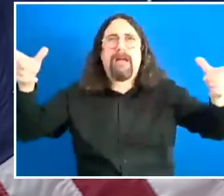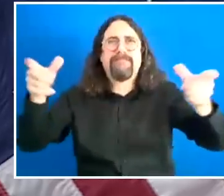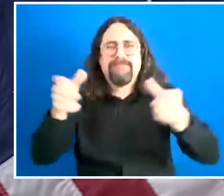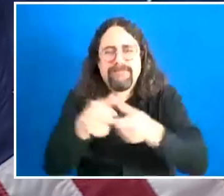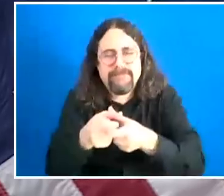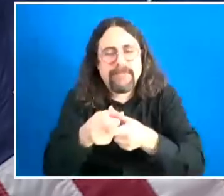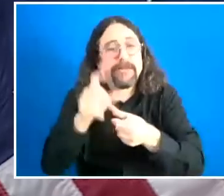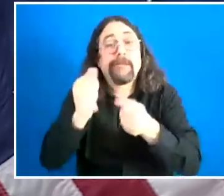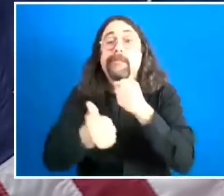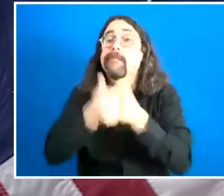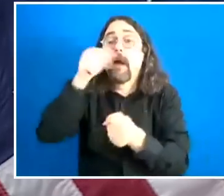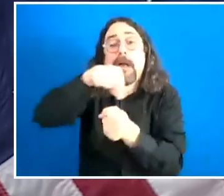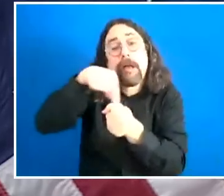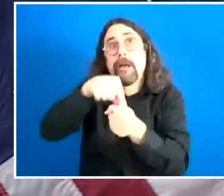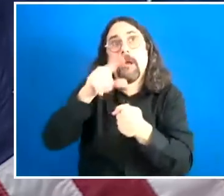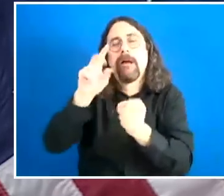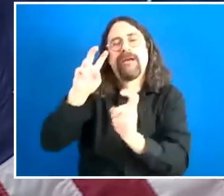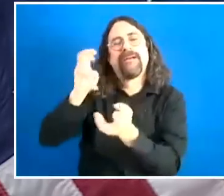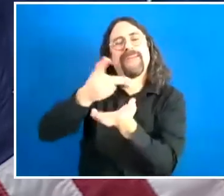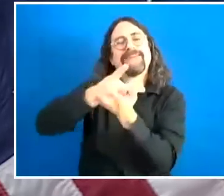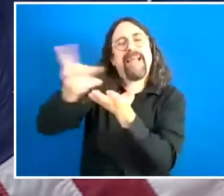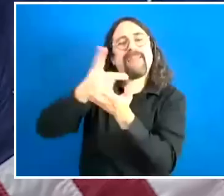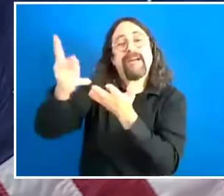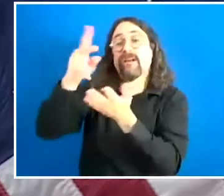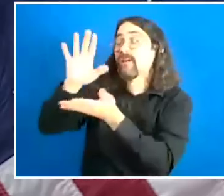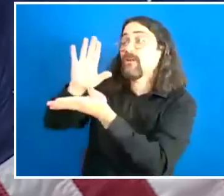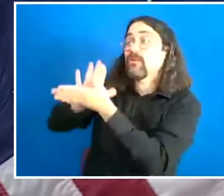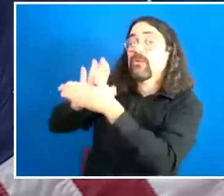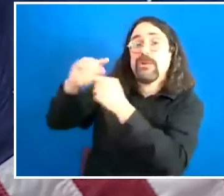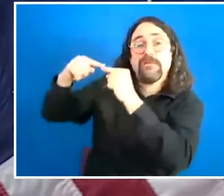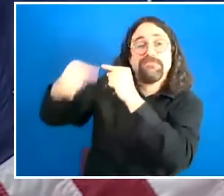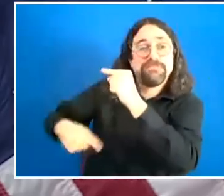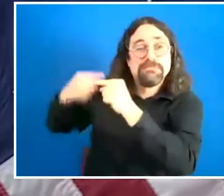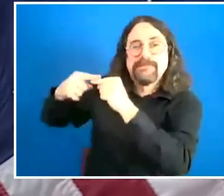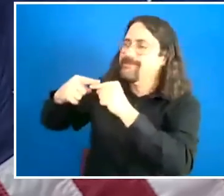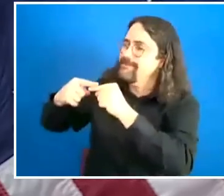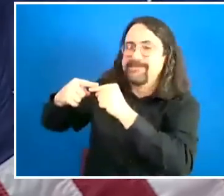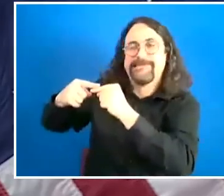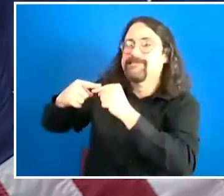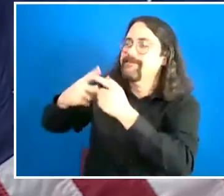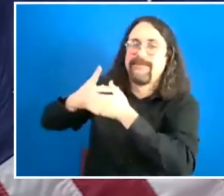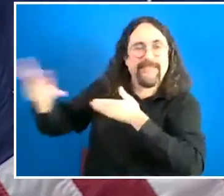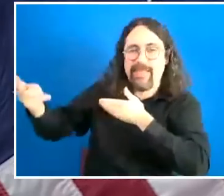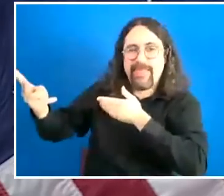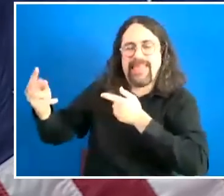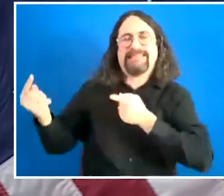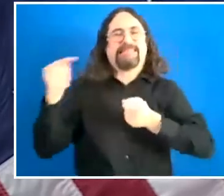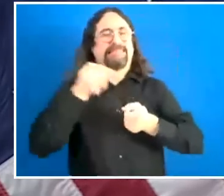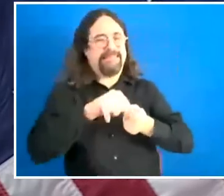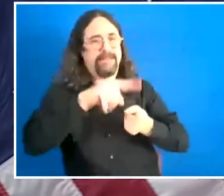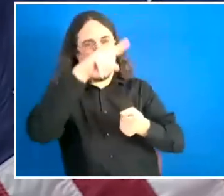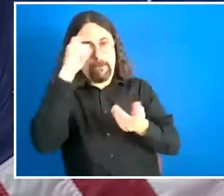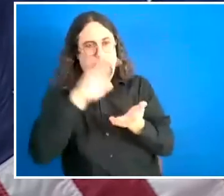TOO HAPPY ABOUT IT BUT IT WAS NOT WTHA MSTO DSKI EXPERIENCED. ONLINE LEARNING HASH CANGED THE WHOLE REALITY AND